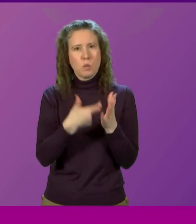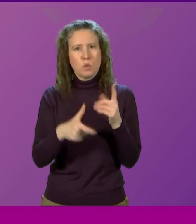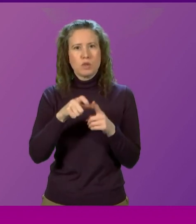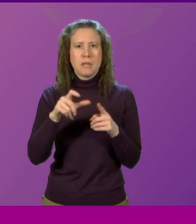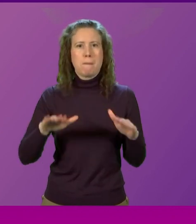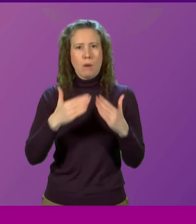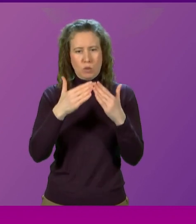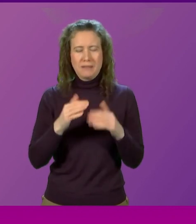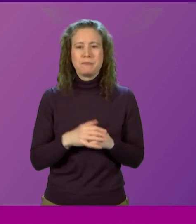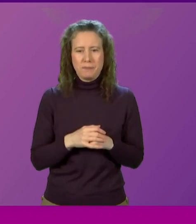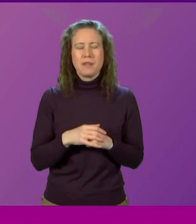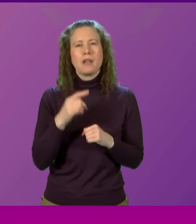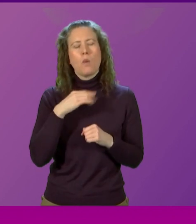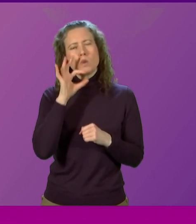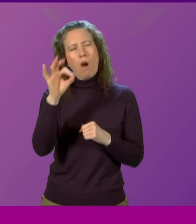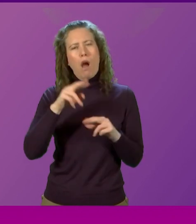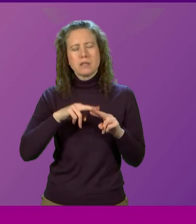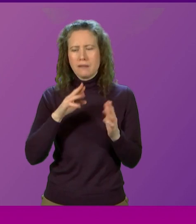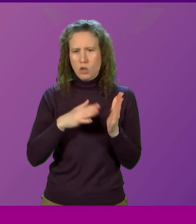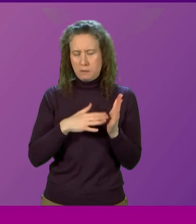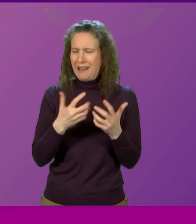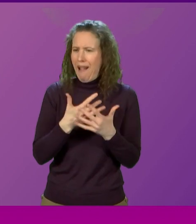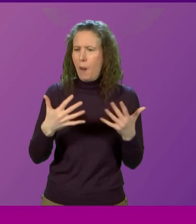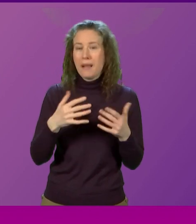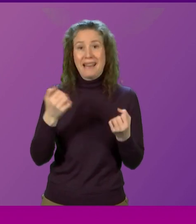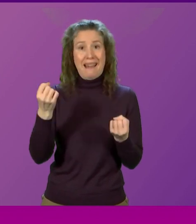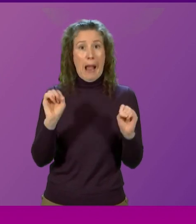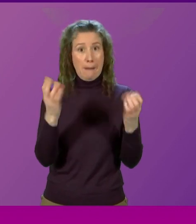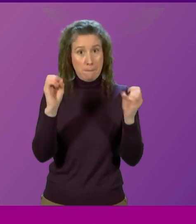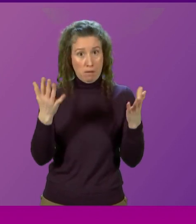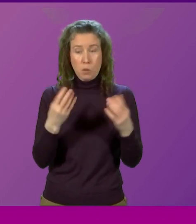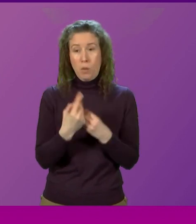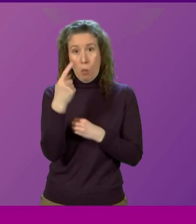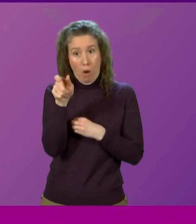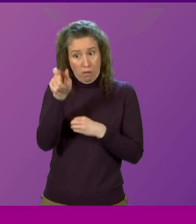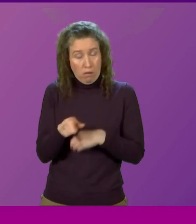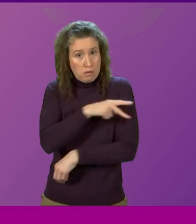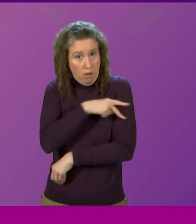To ask the First Minister how many single-crewed ambulances, responding to an emergency, have